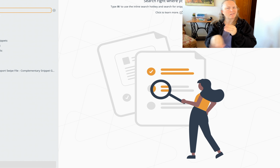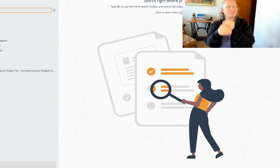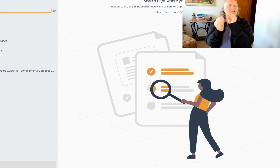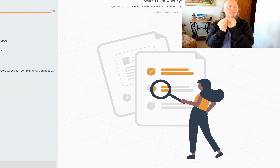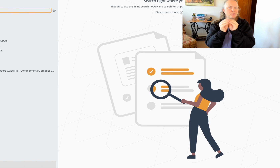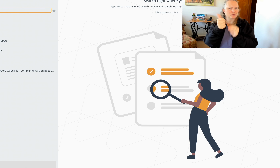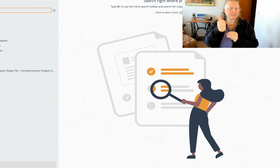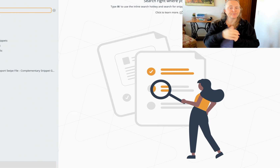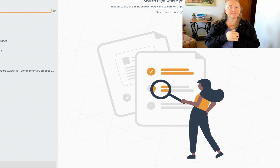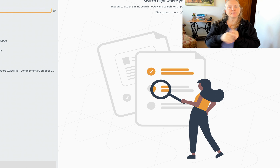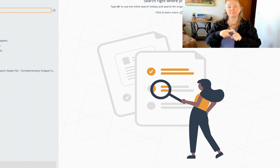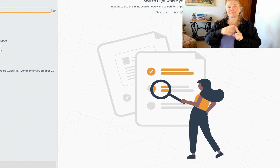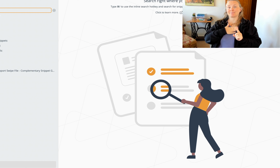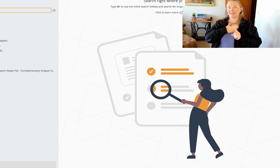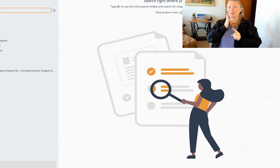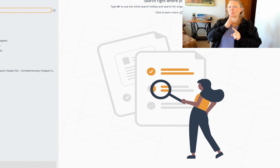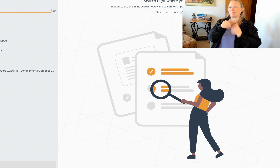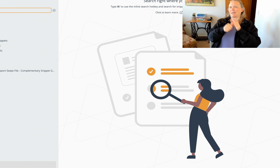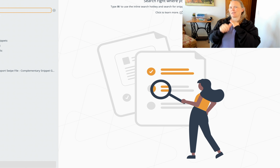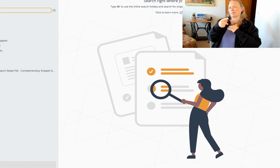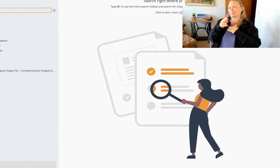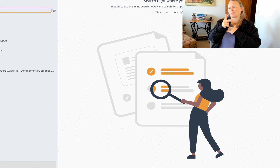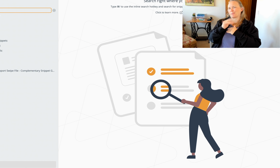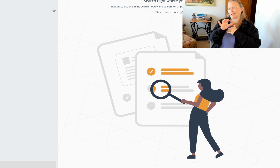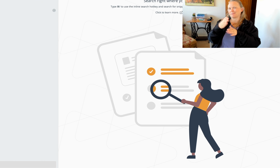And the one that I share with you will be able to be found there.